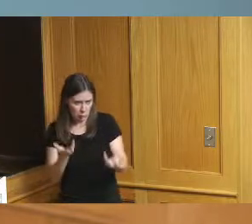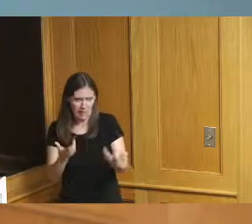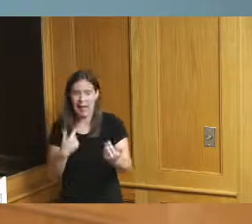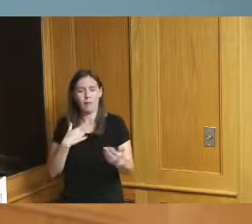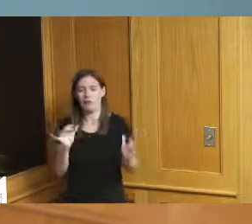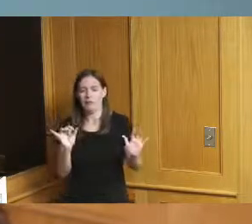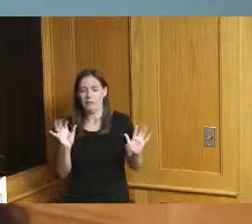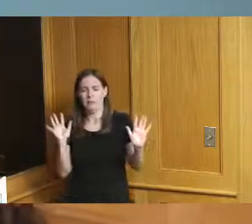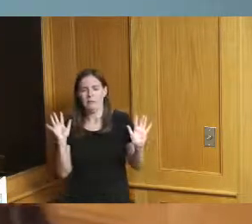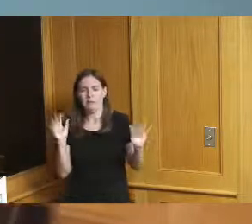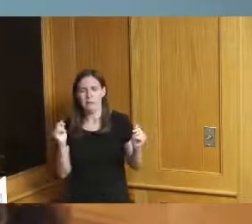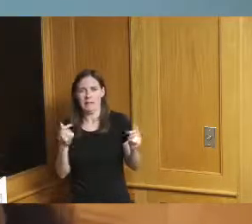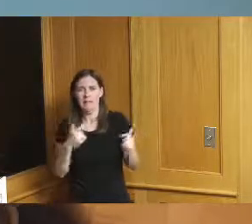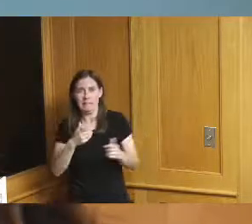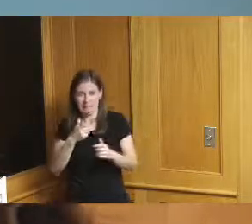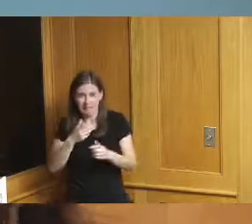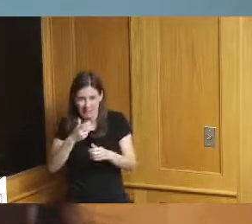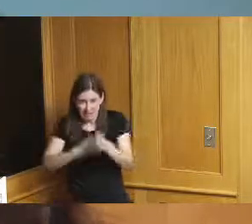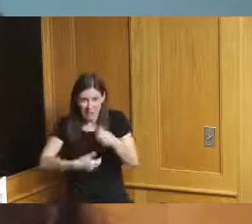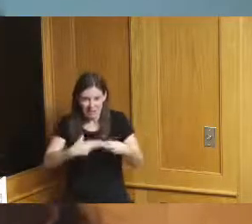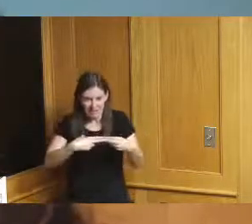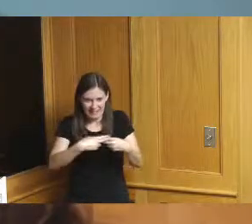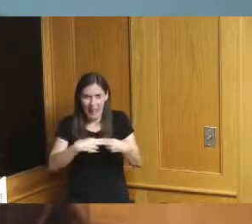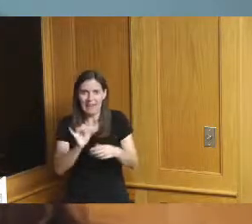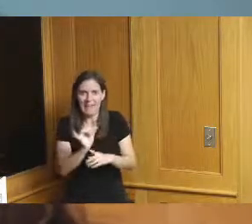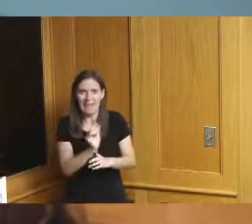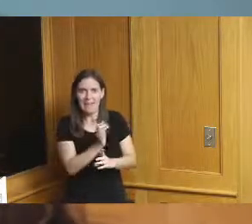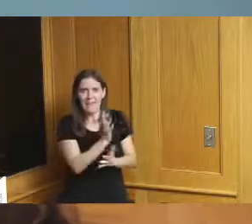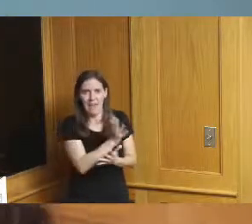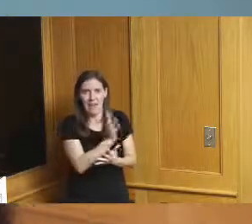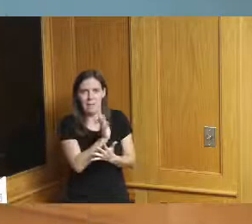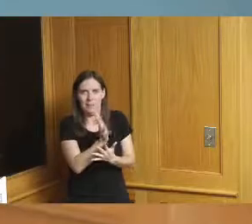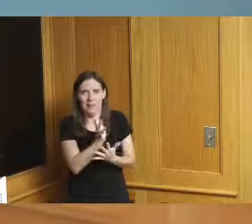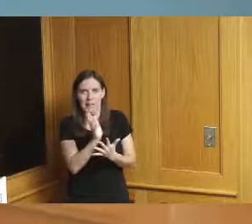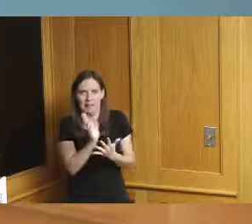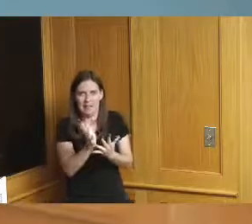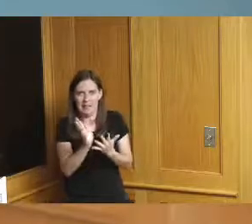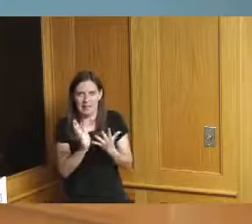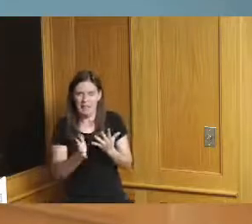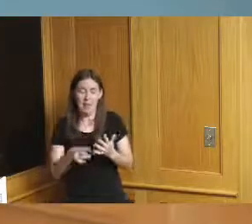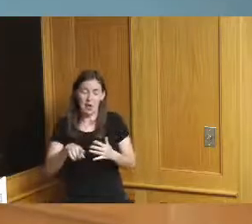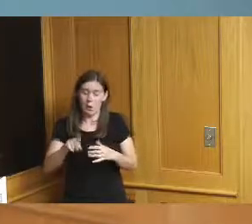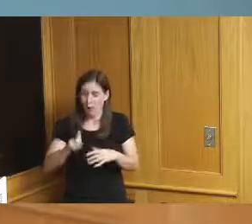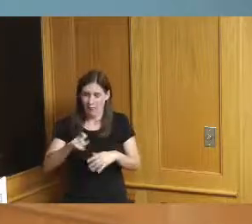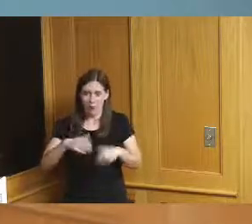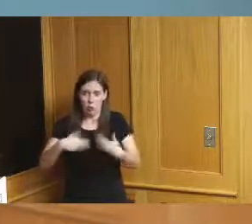i know because each slide is about five minutes that you're on and we got to get down to why did